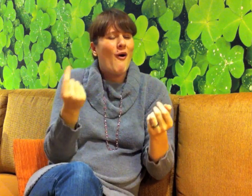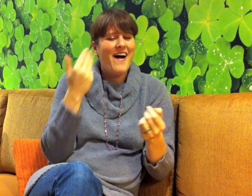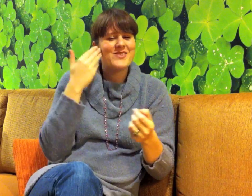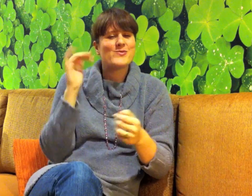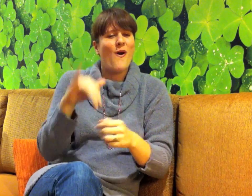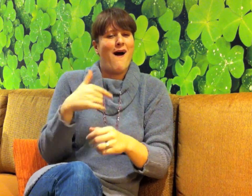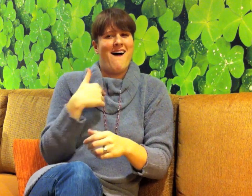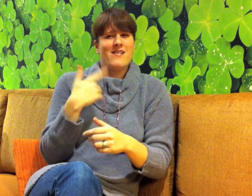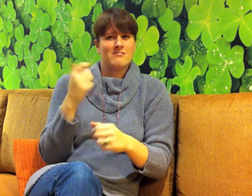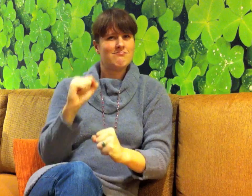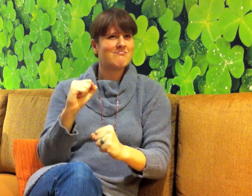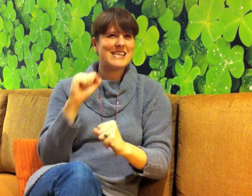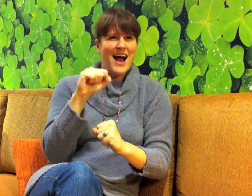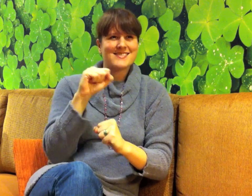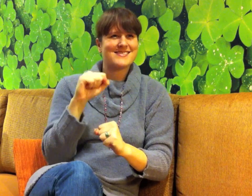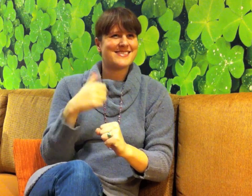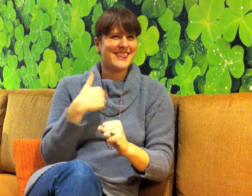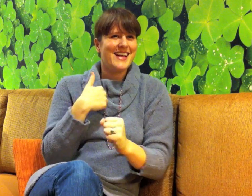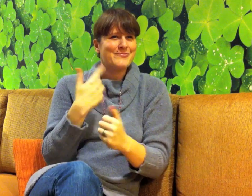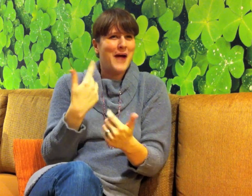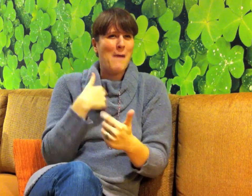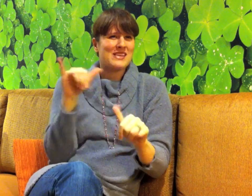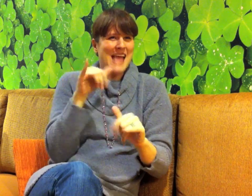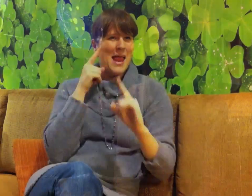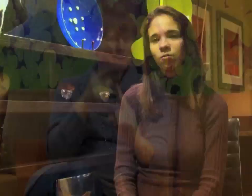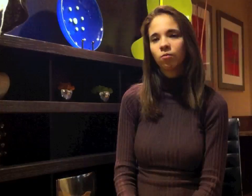I’m like yes! That’s just me. We have the same goals.